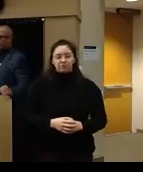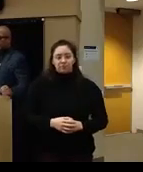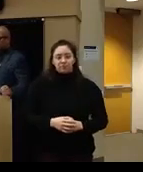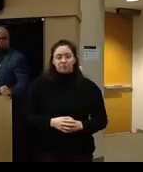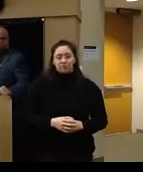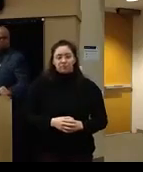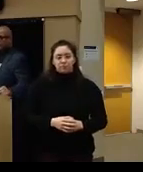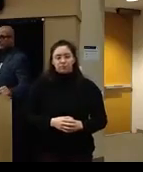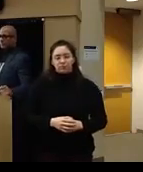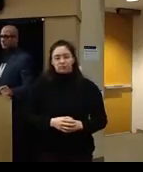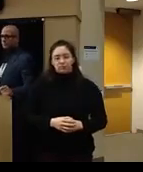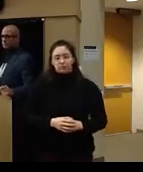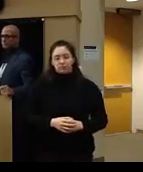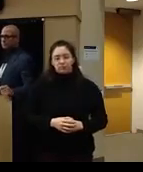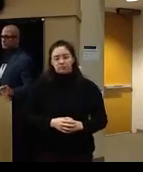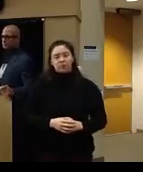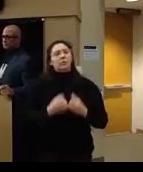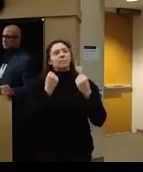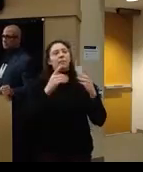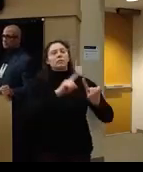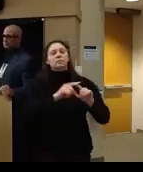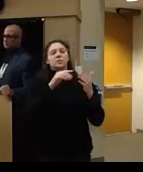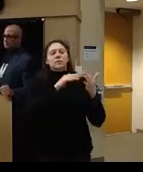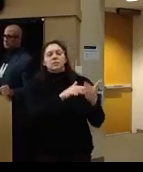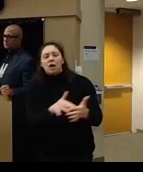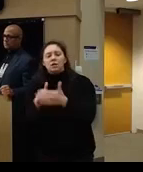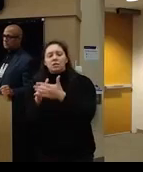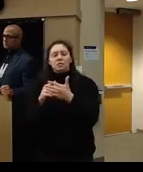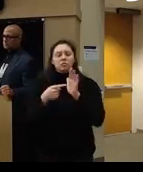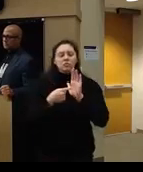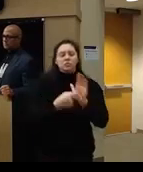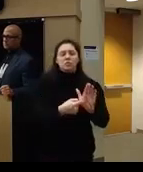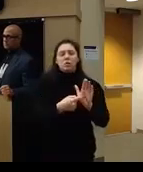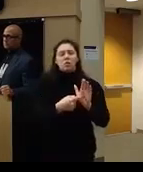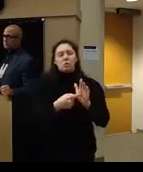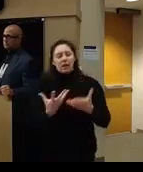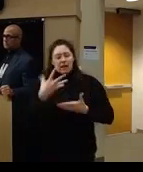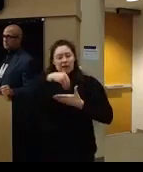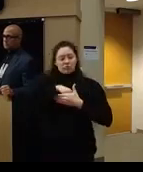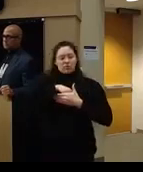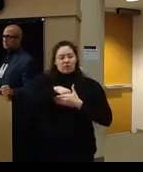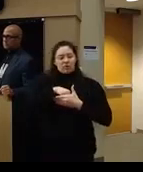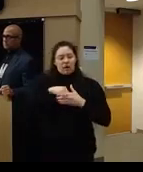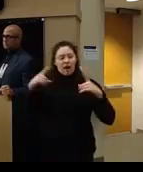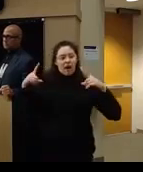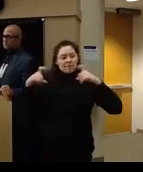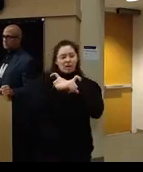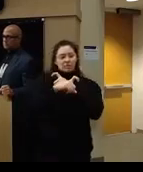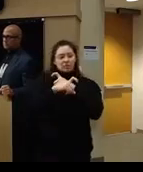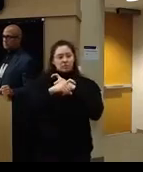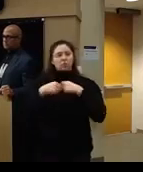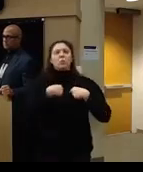doing it there is there is a a definite inherited complexity you see we are born